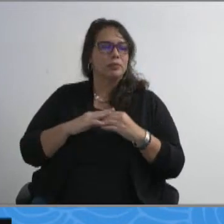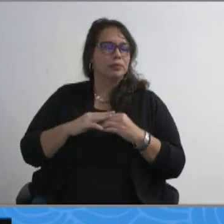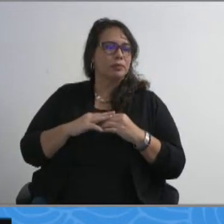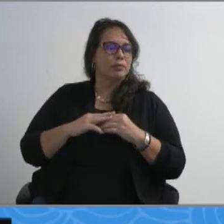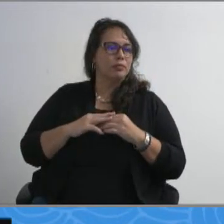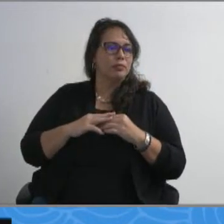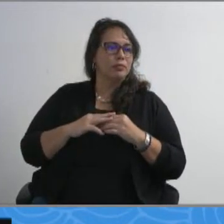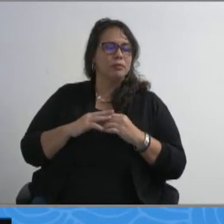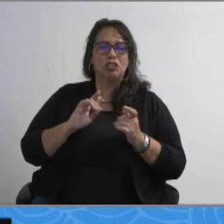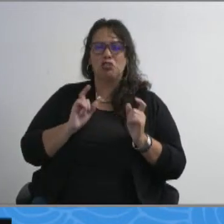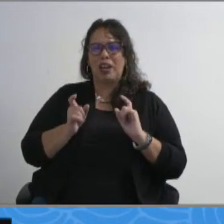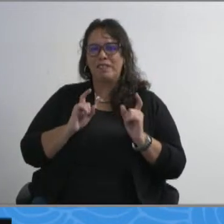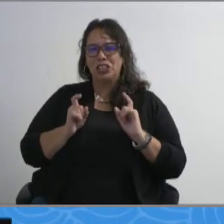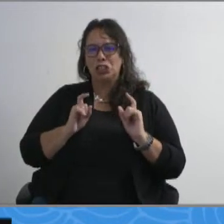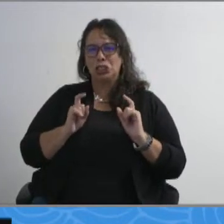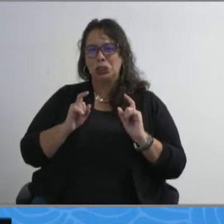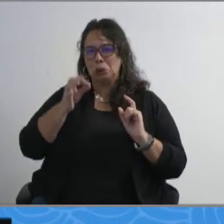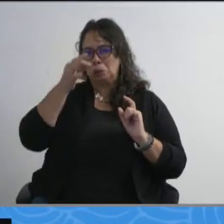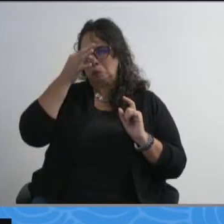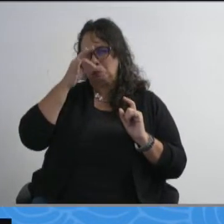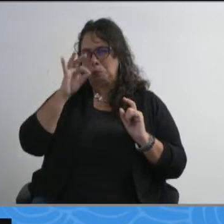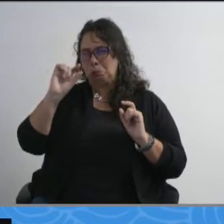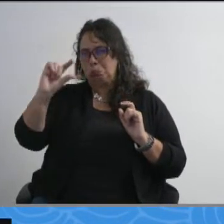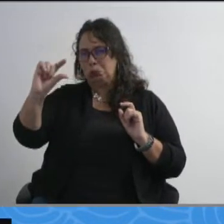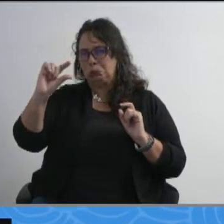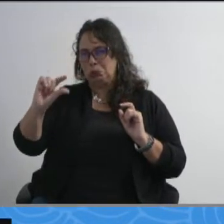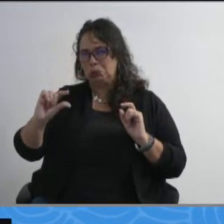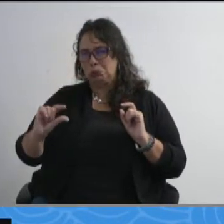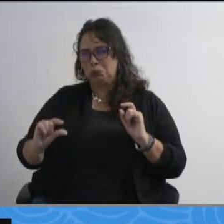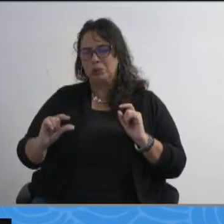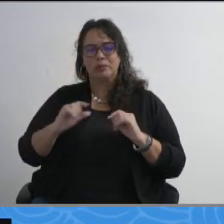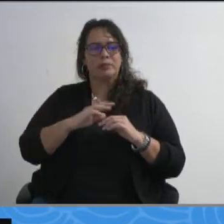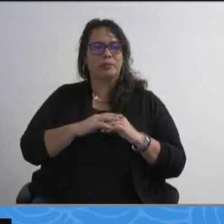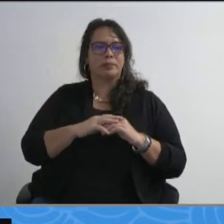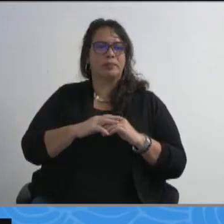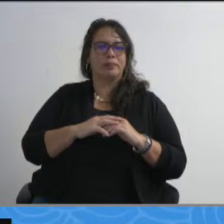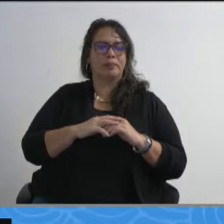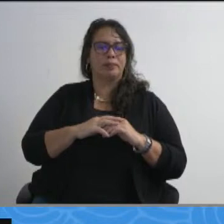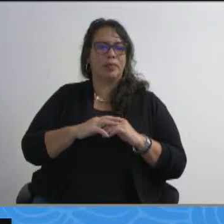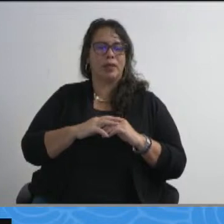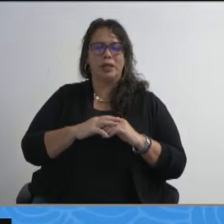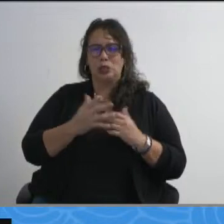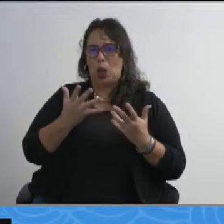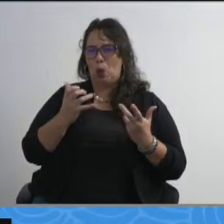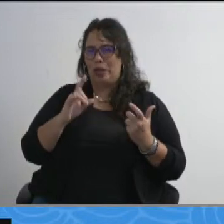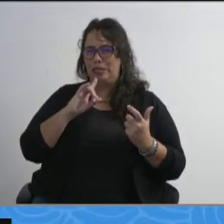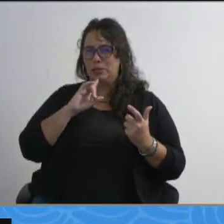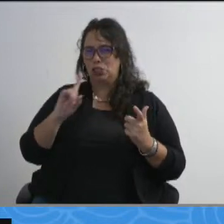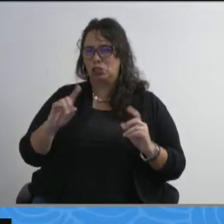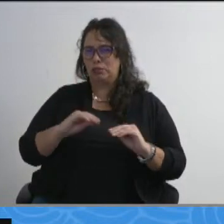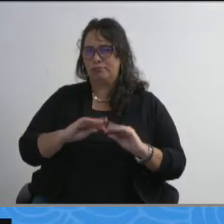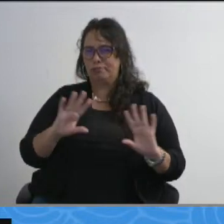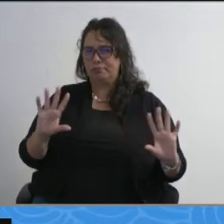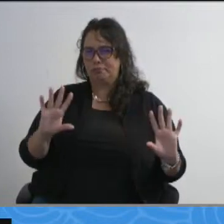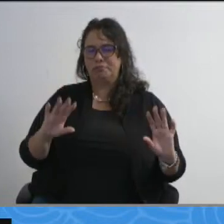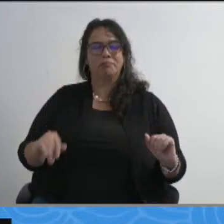The revisions are a lot smaller than that one. I just really wanted to make sure that that was something that I got to.